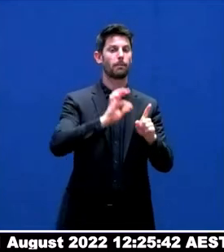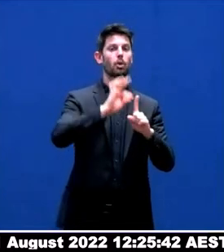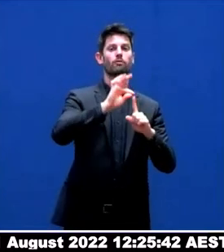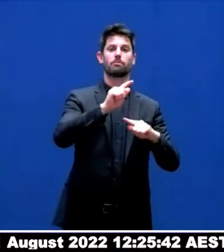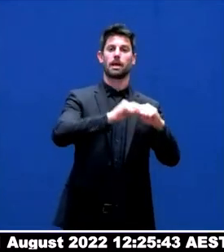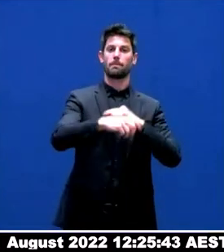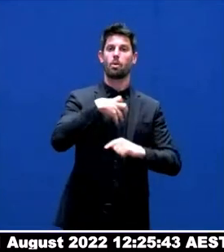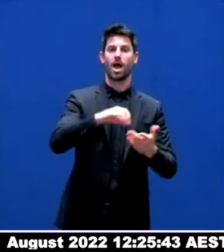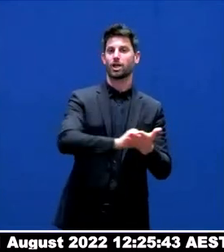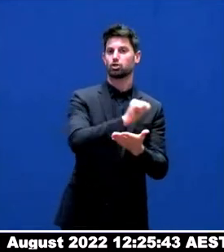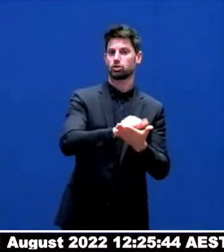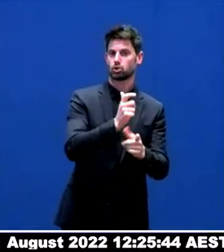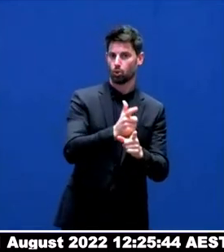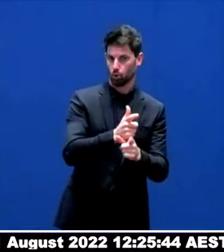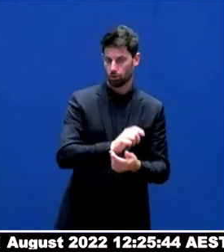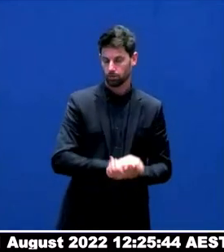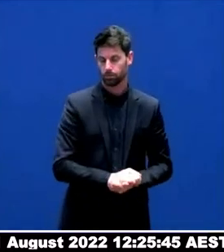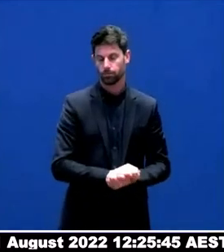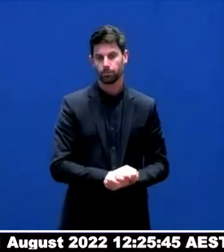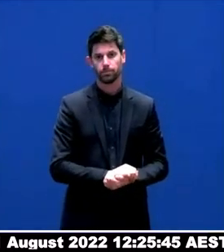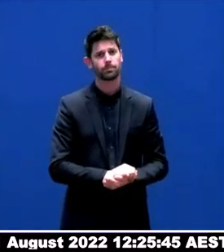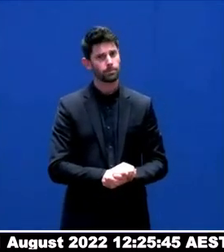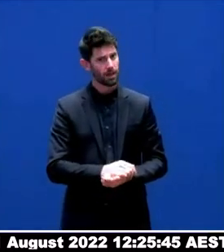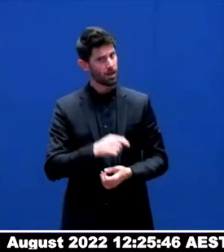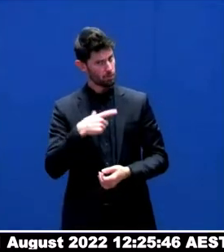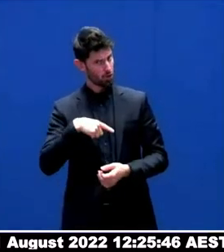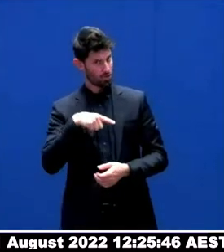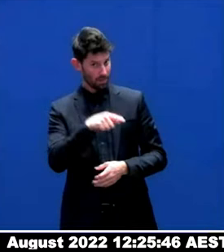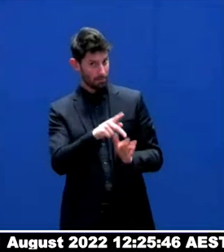of that. MS EASTMAN: Because one of the aspects of this Policy was to assist New